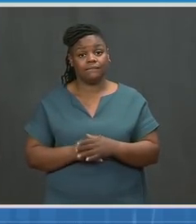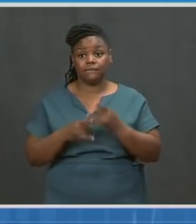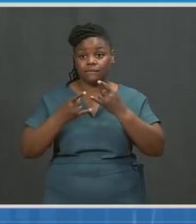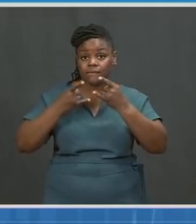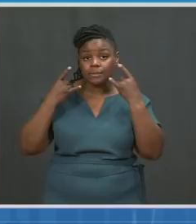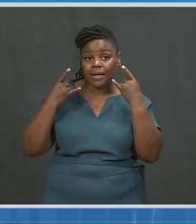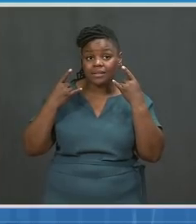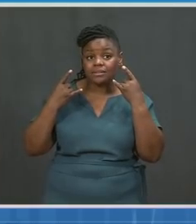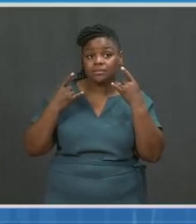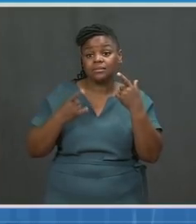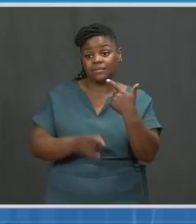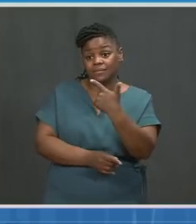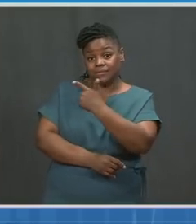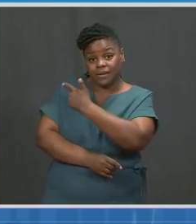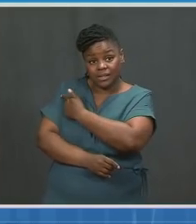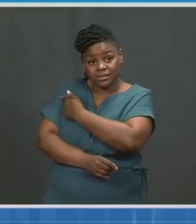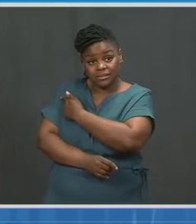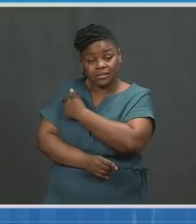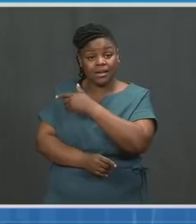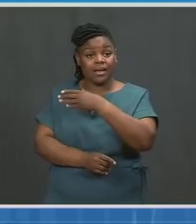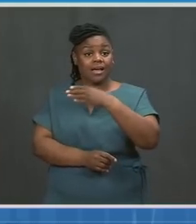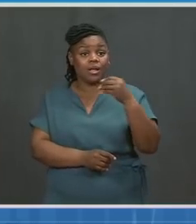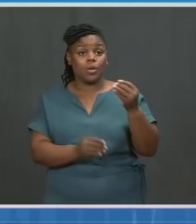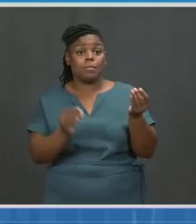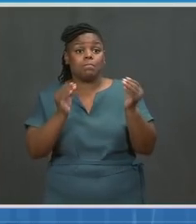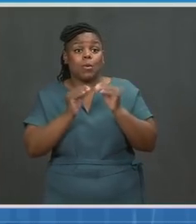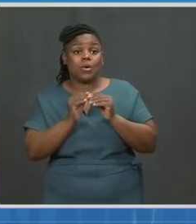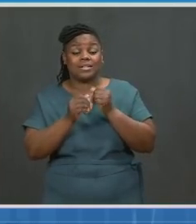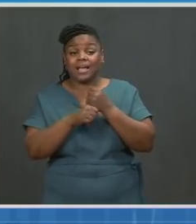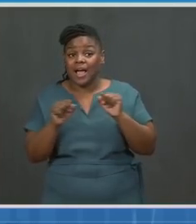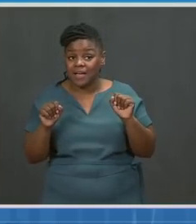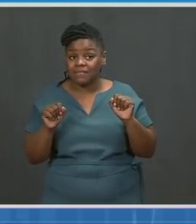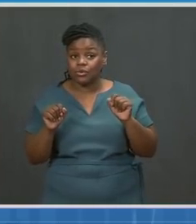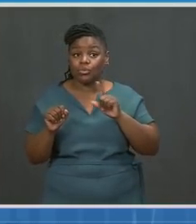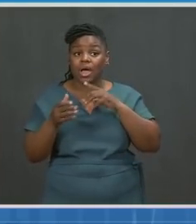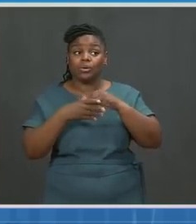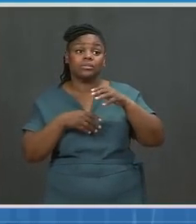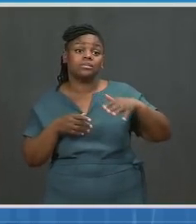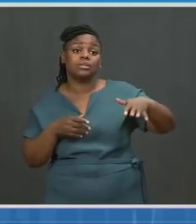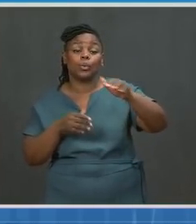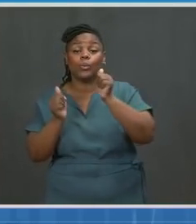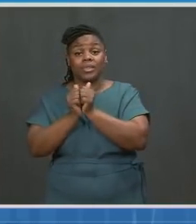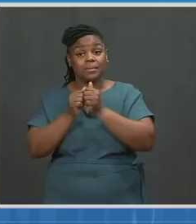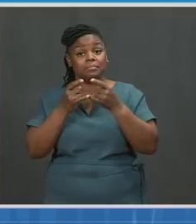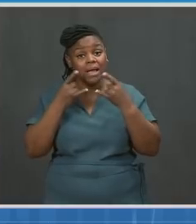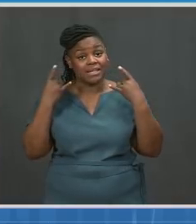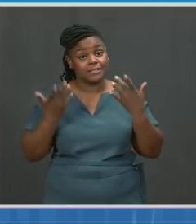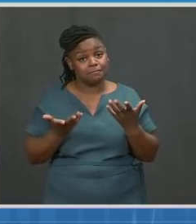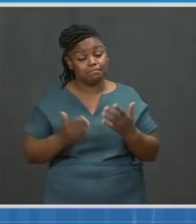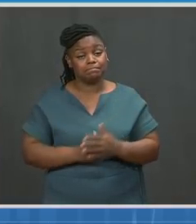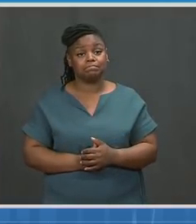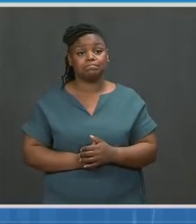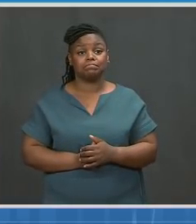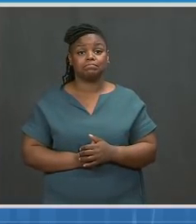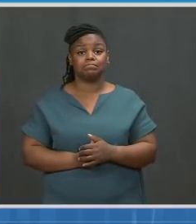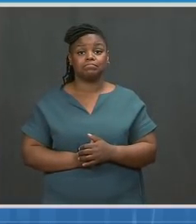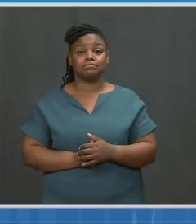And if you are, then it's safe to be outside without a mask. Mr. Slavitt: Next question. Moderator: Kristen Welker, NBC.